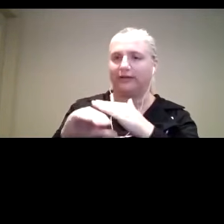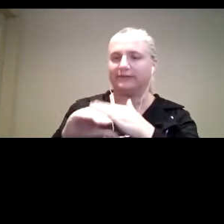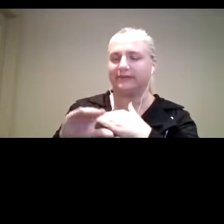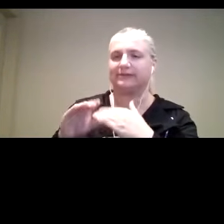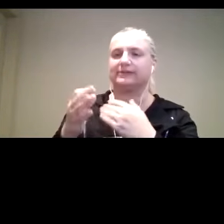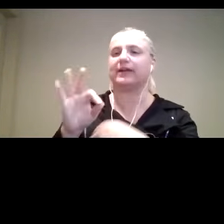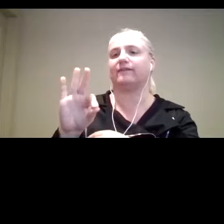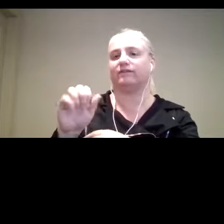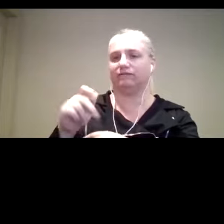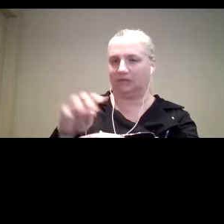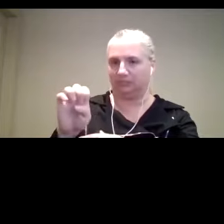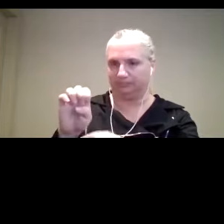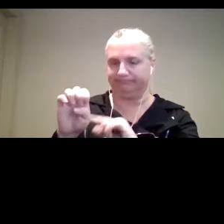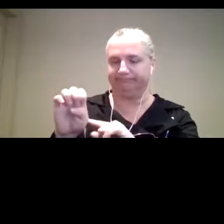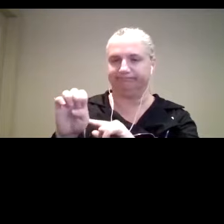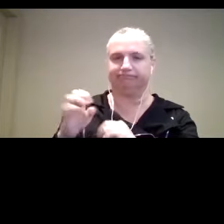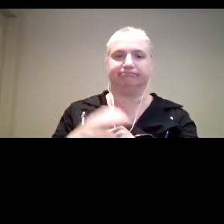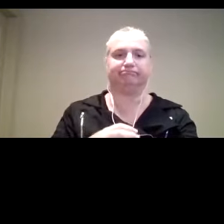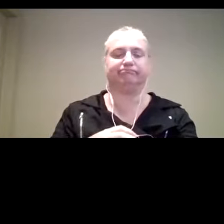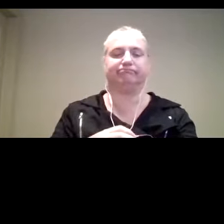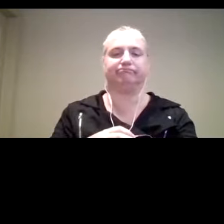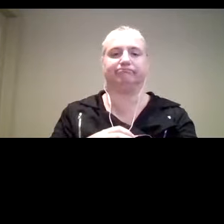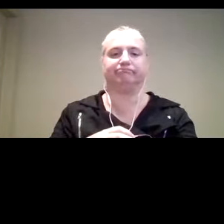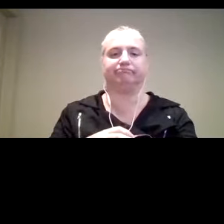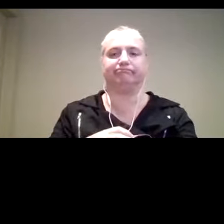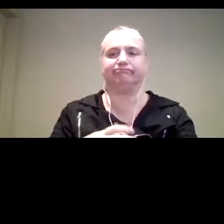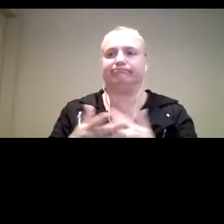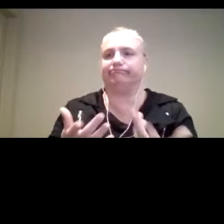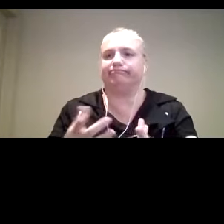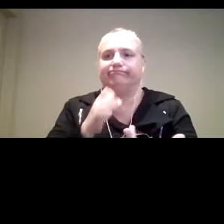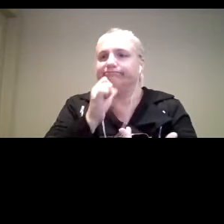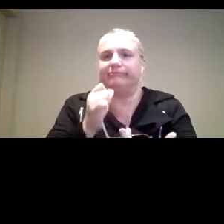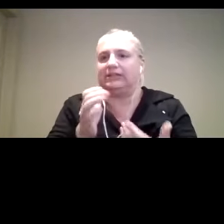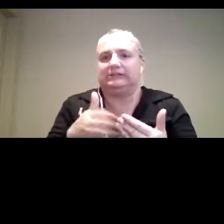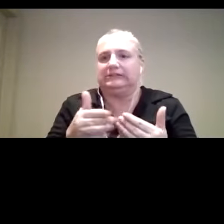and appropriate public education? And these are not easy questions. They are not.